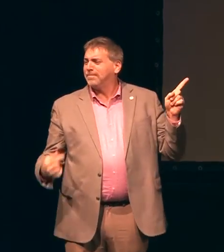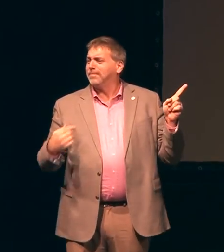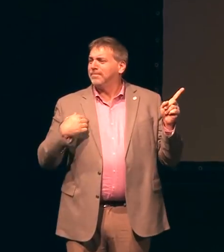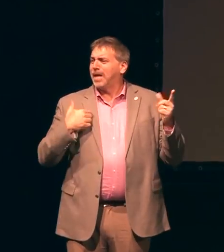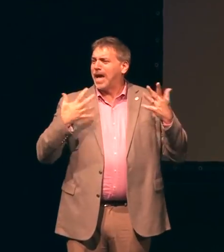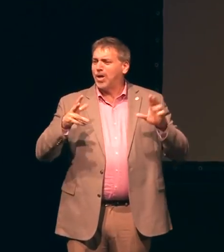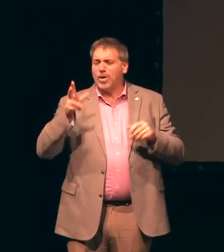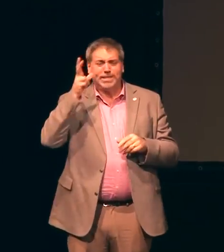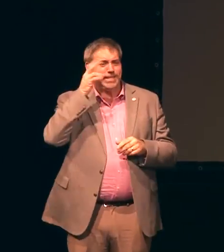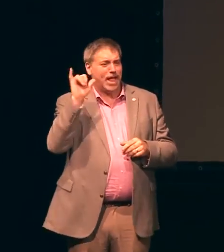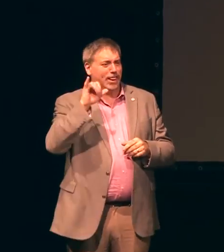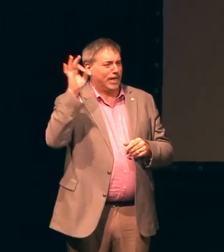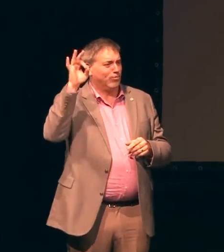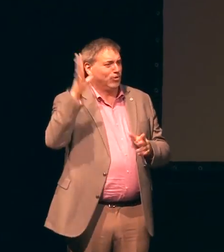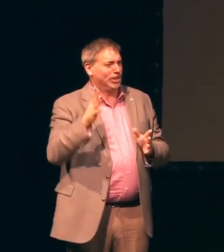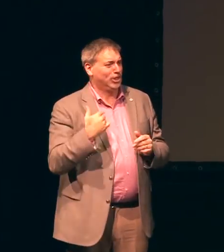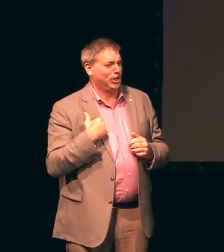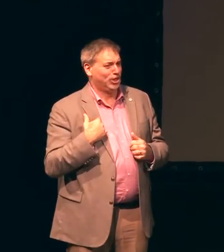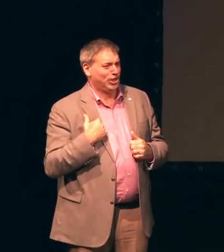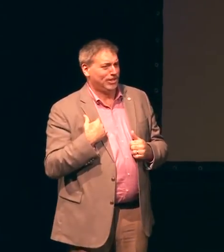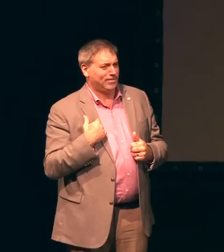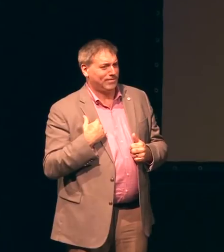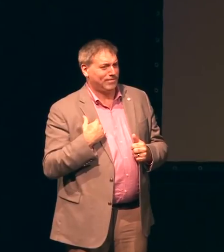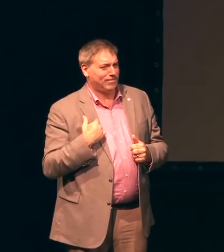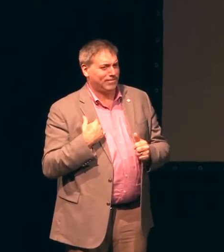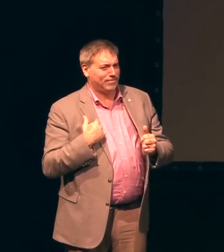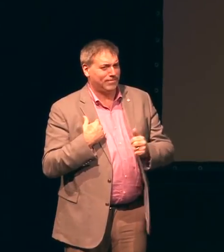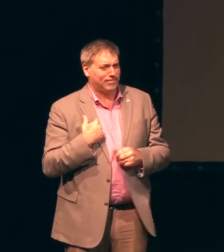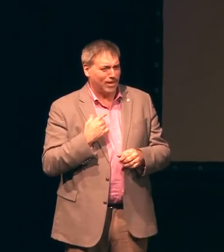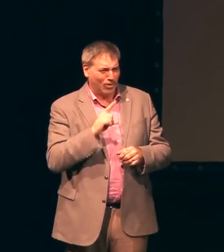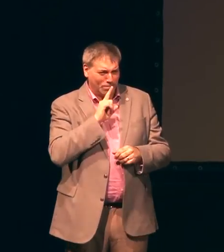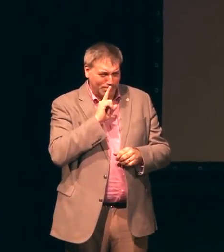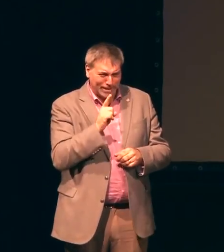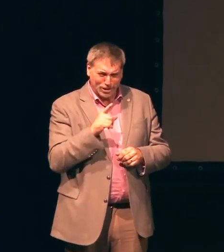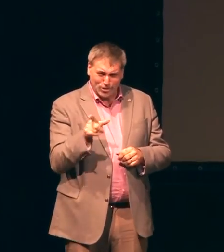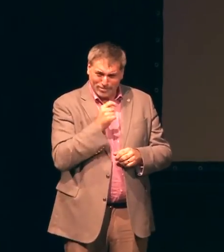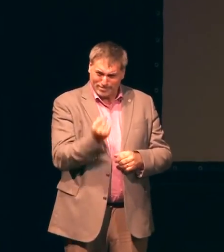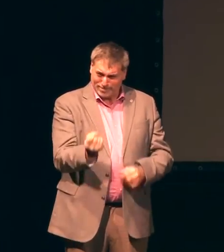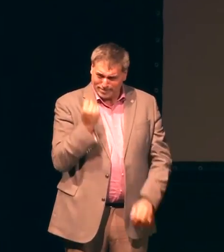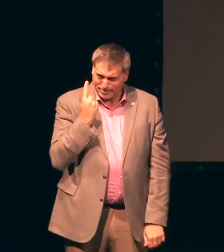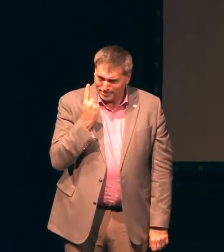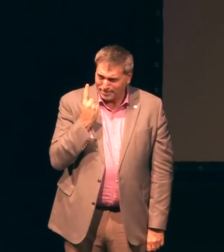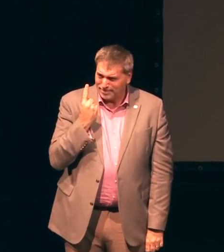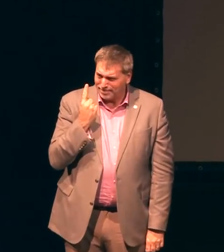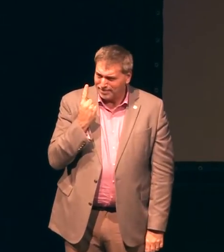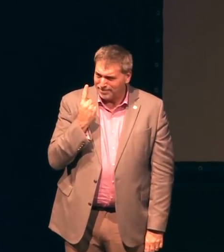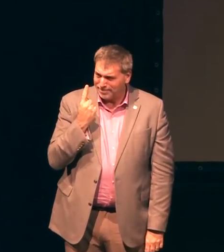this slide up, I don't want to sound like a preacher. But I want to be sure that you truly